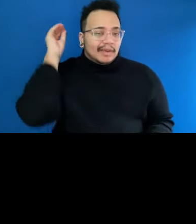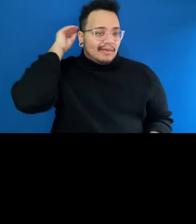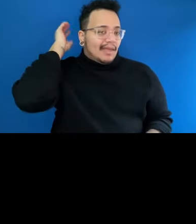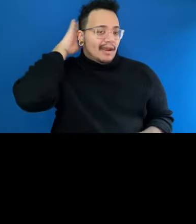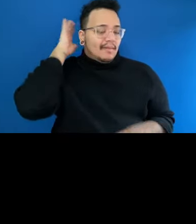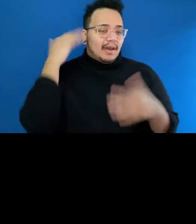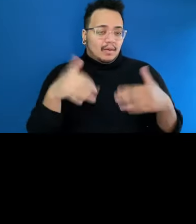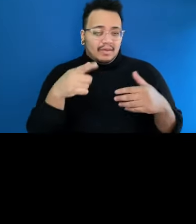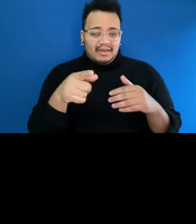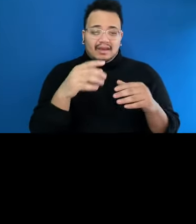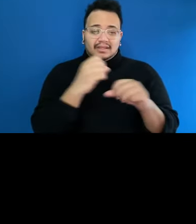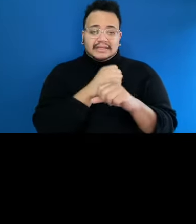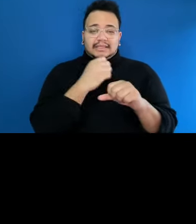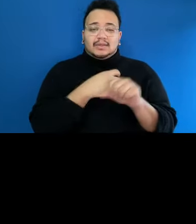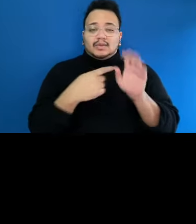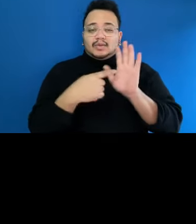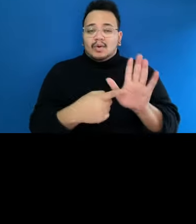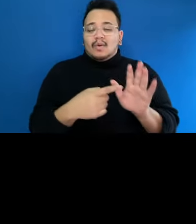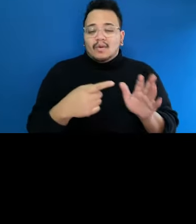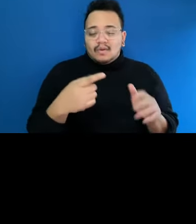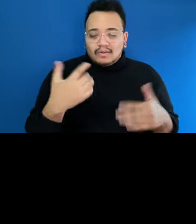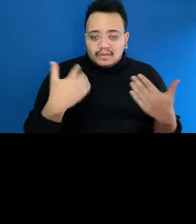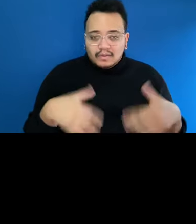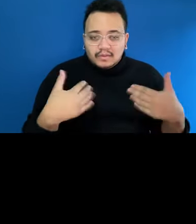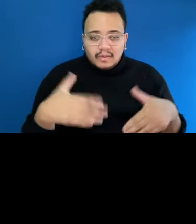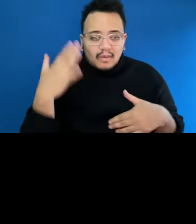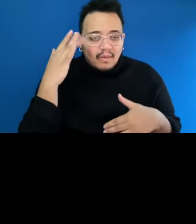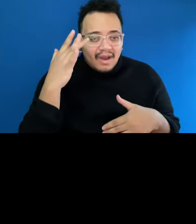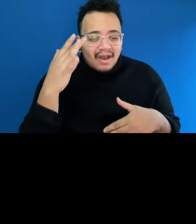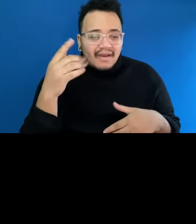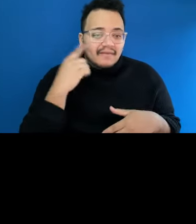There's some reason why we are having higher ACEs